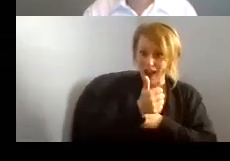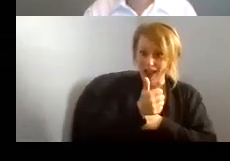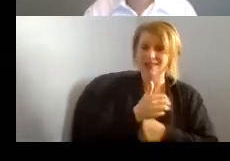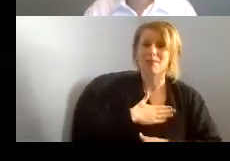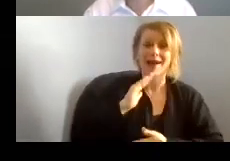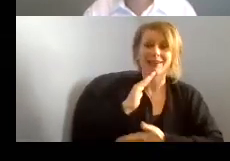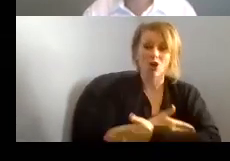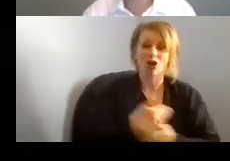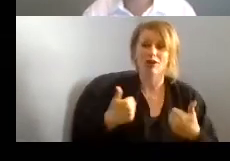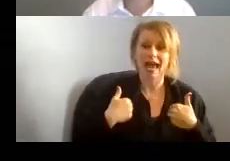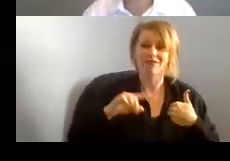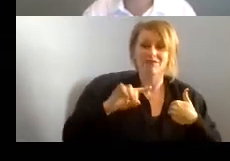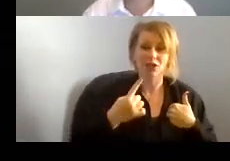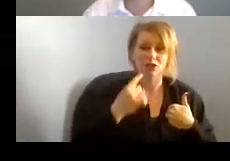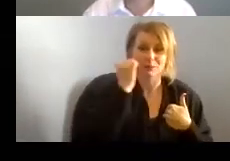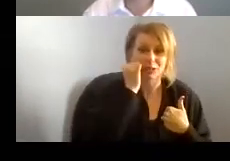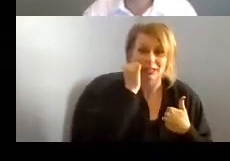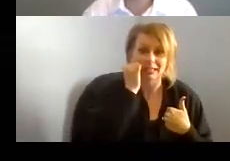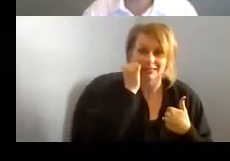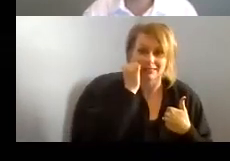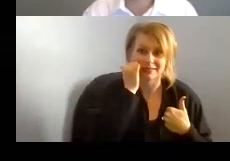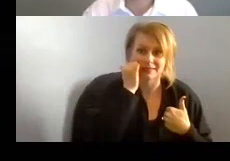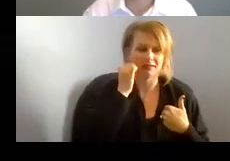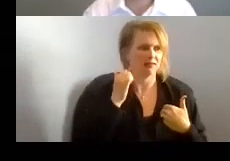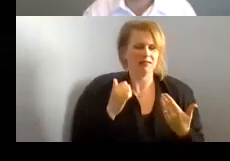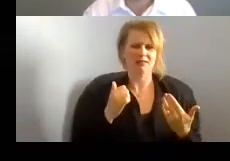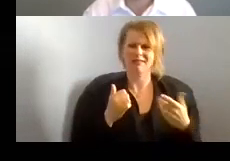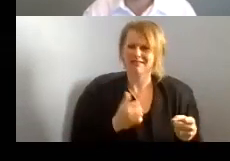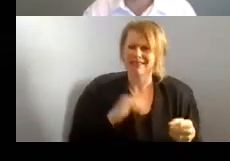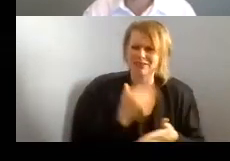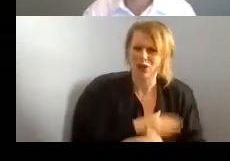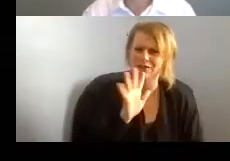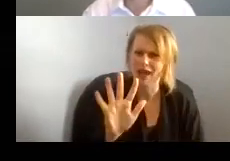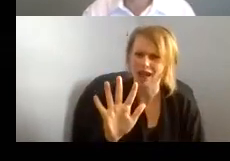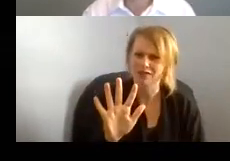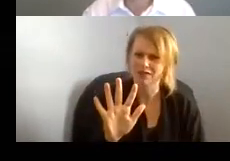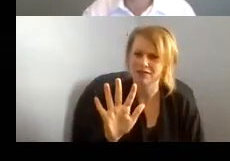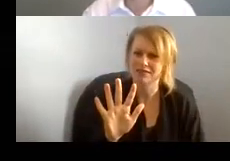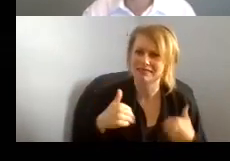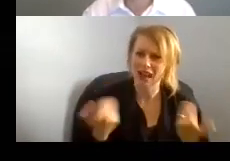So she was not living in dread of that. She had no understanding that that was going to happen. But I do assure you that, when she does